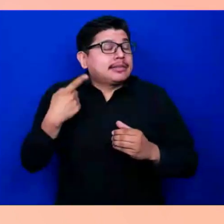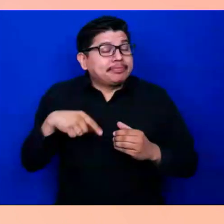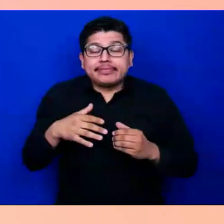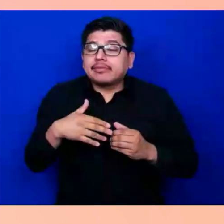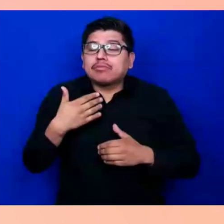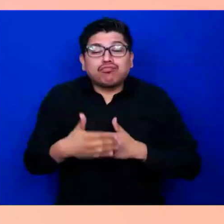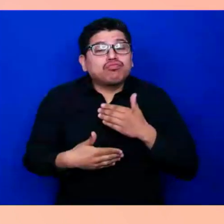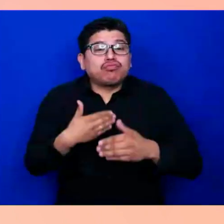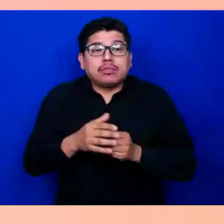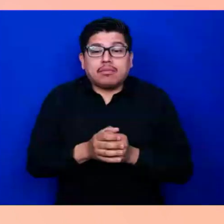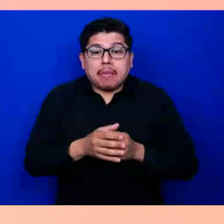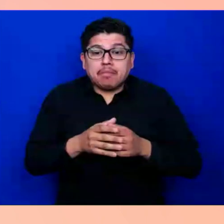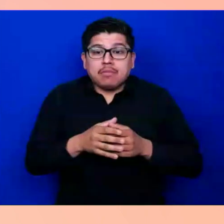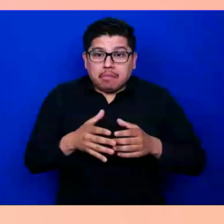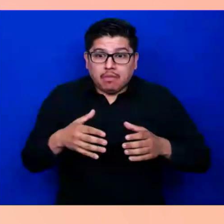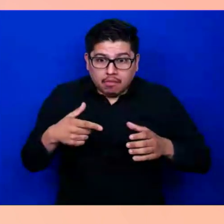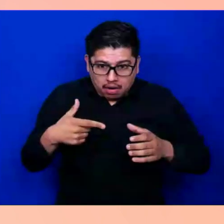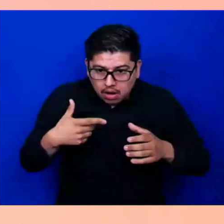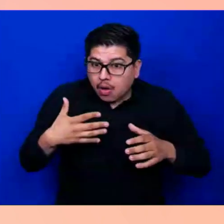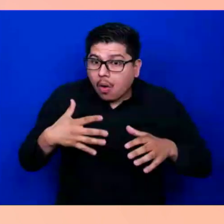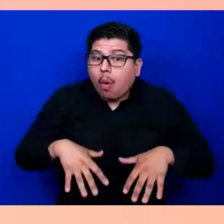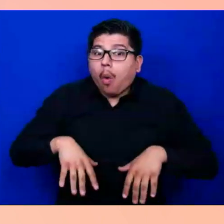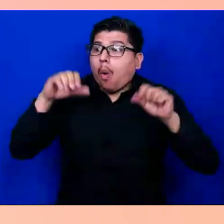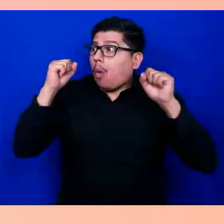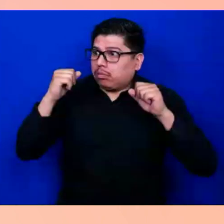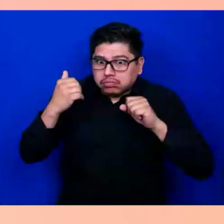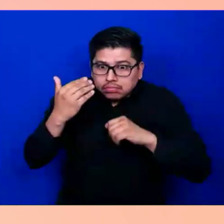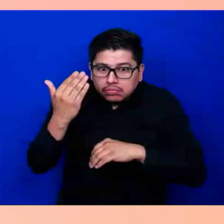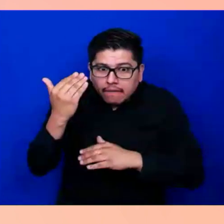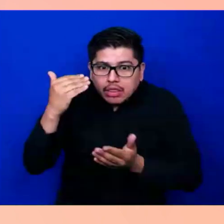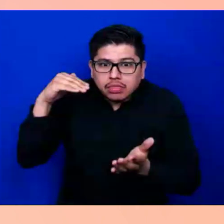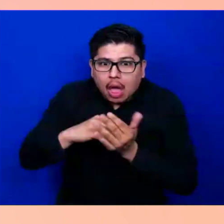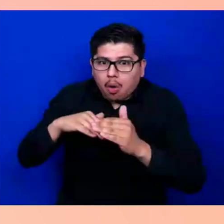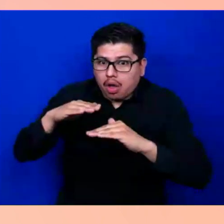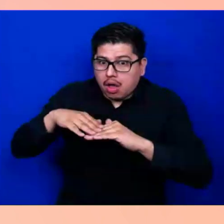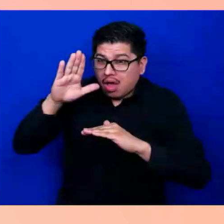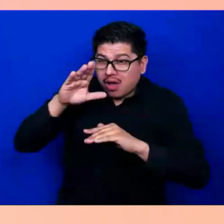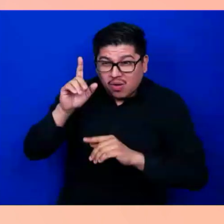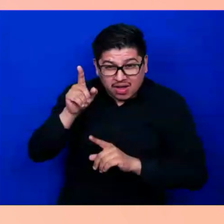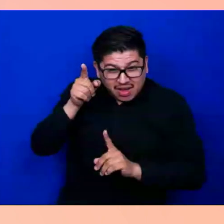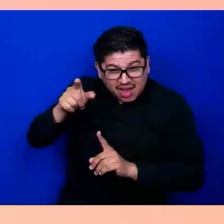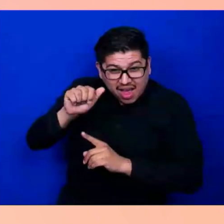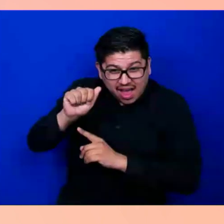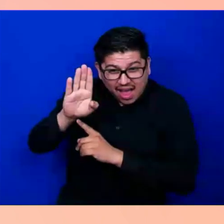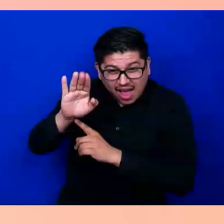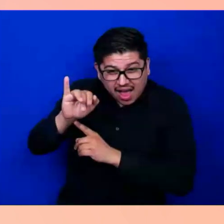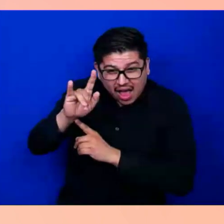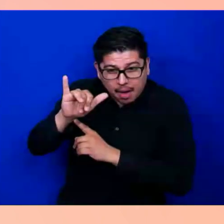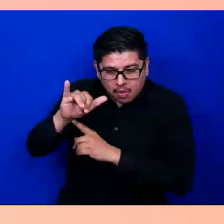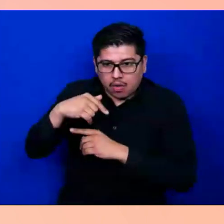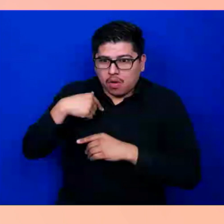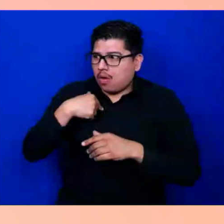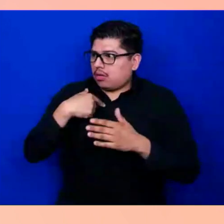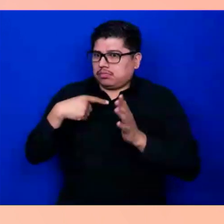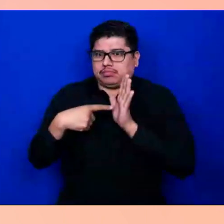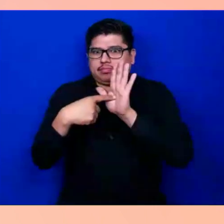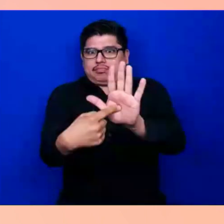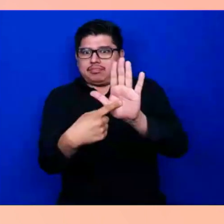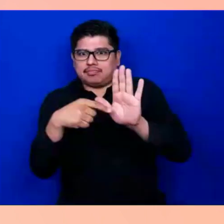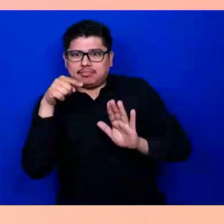15,000 of you at Ability. We introduced the inclusive tech lab, which has since had over 4,000 visitors,